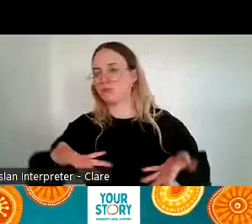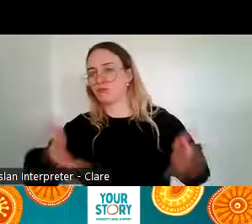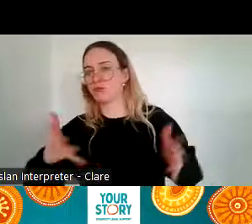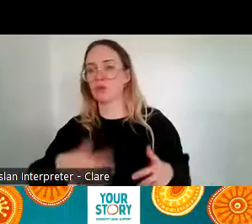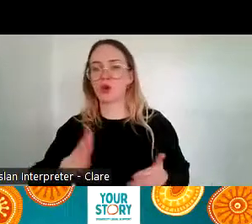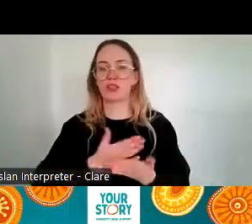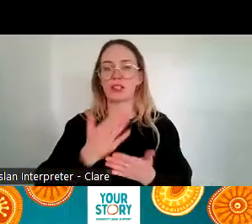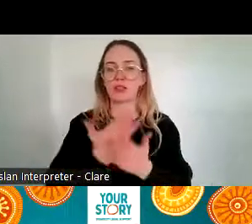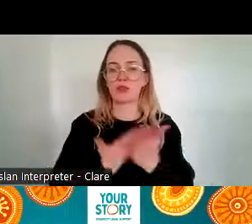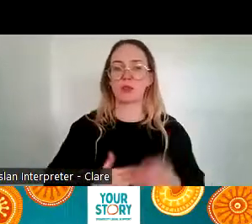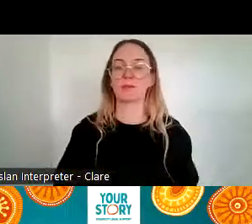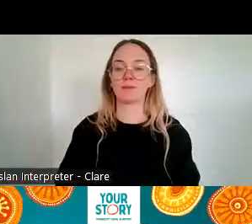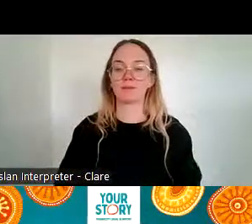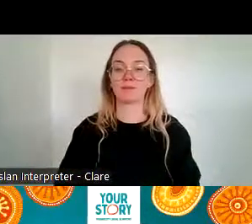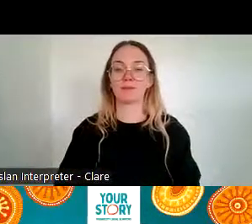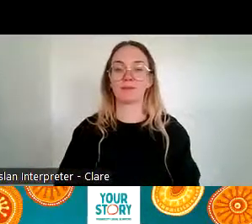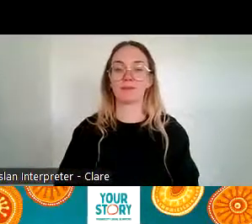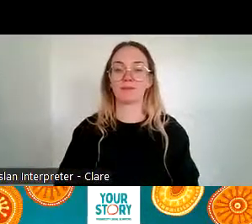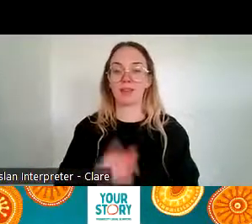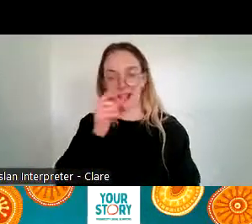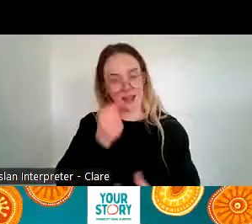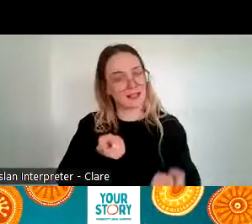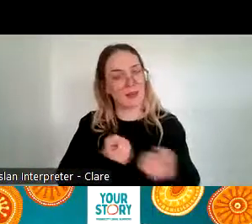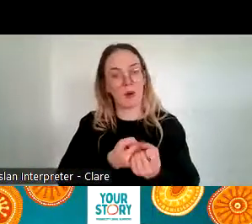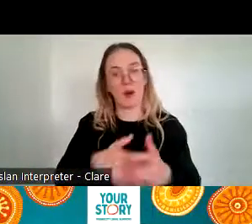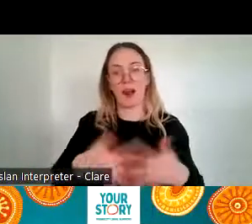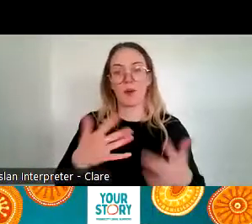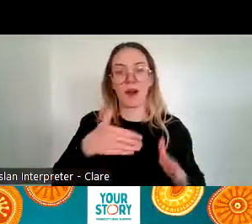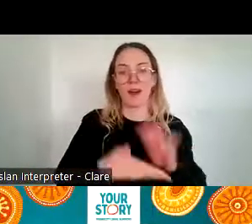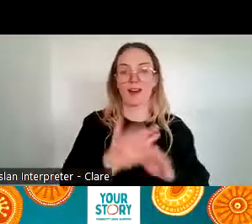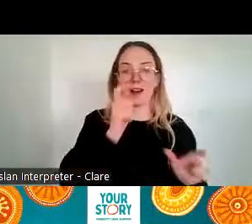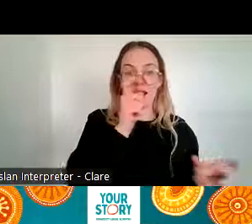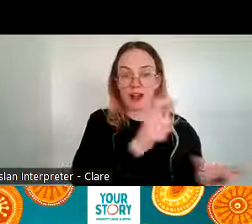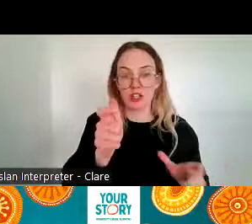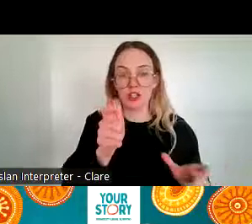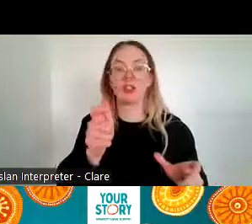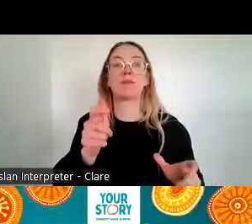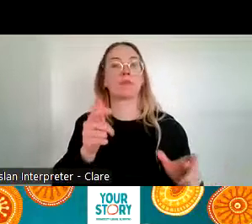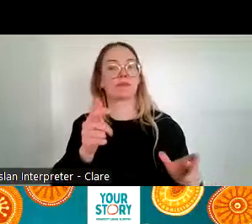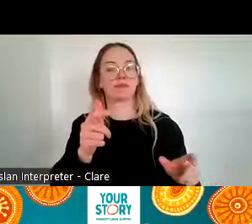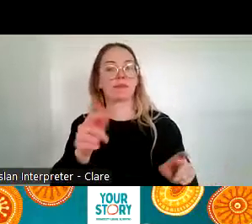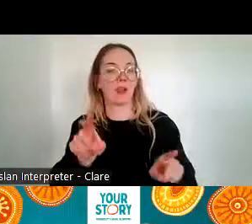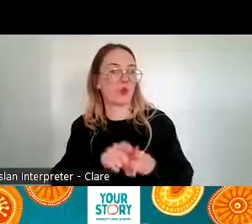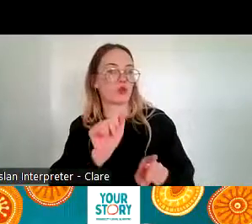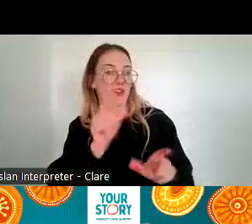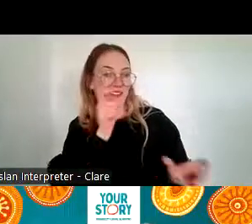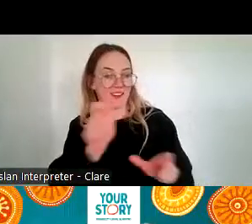We can support people under guardianship orders and their families. We would encourage